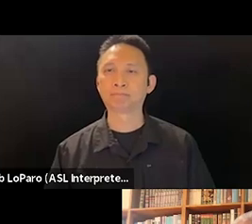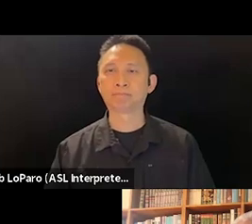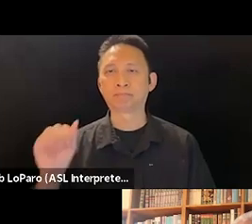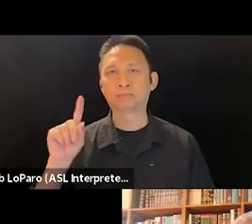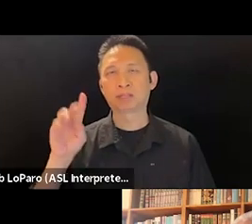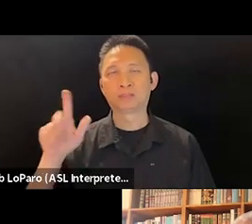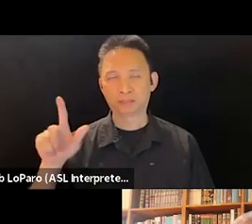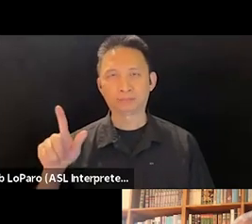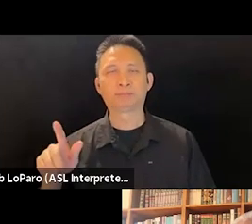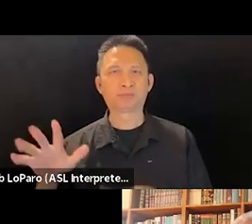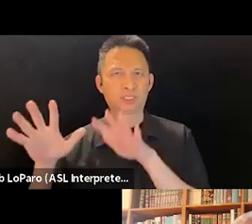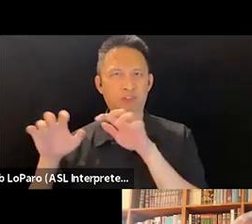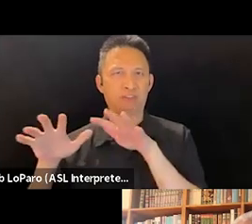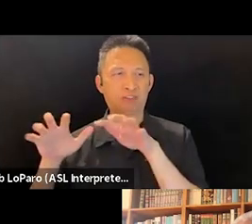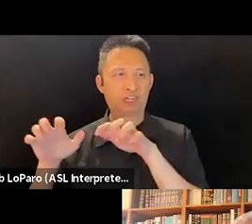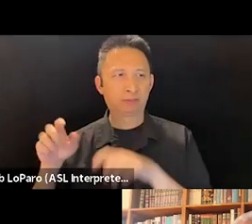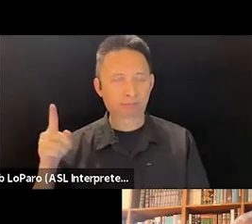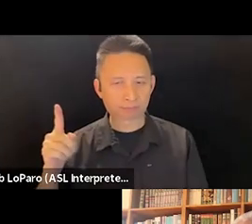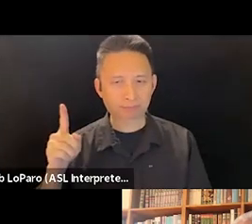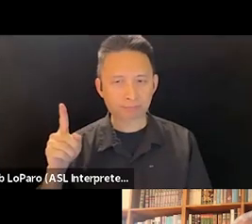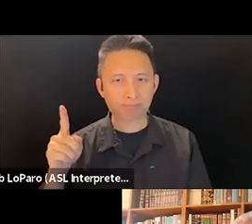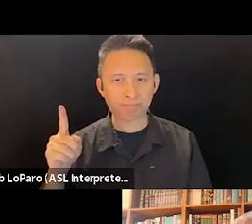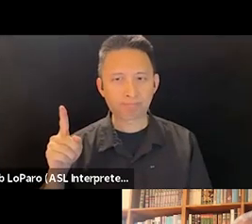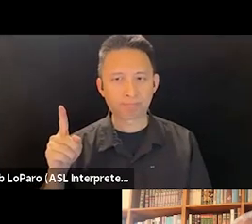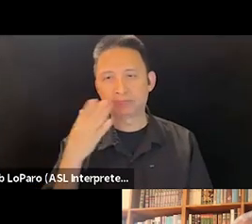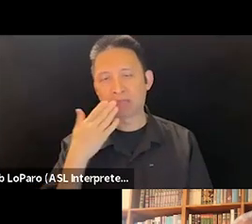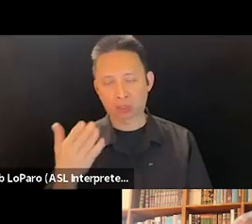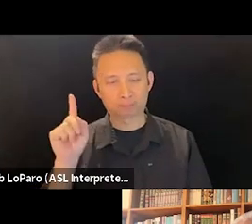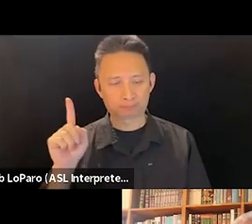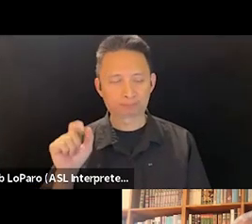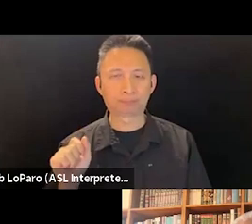of our audiences.